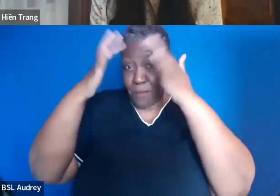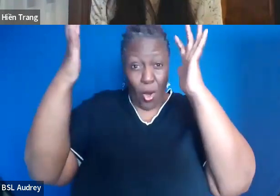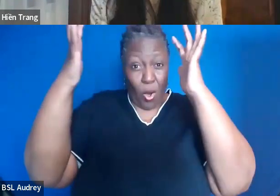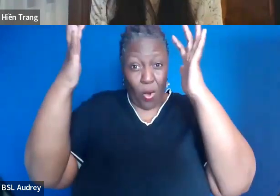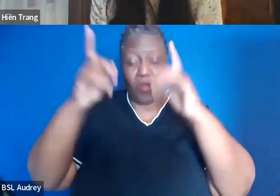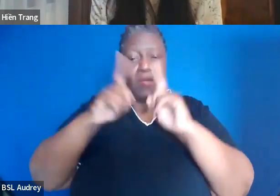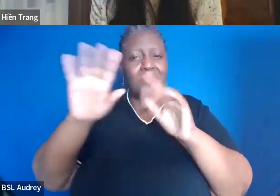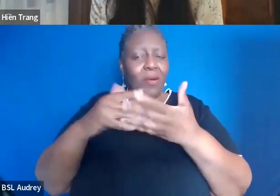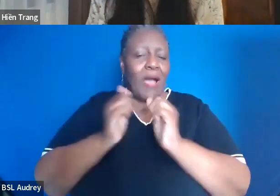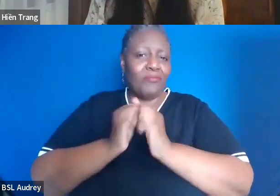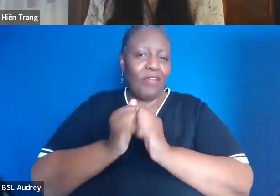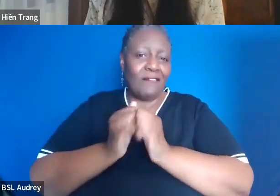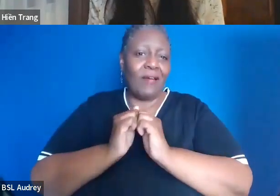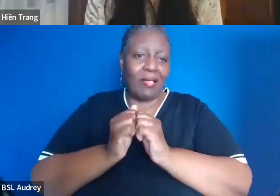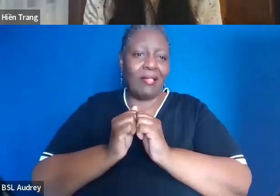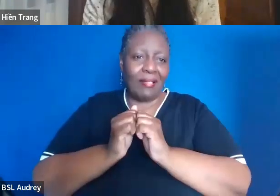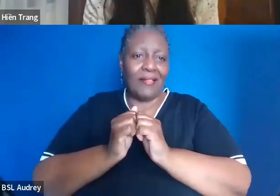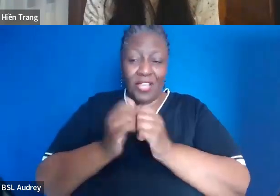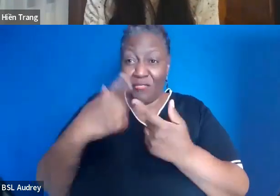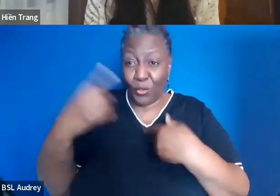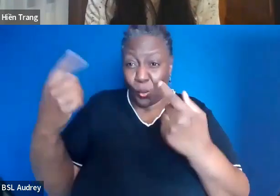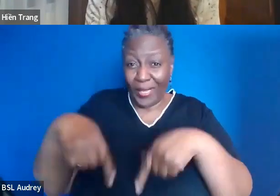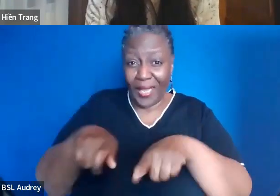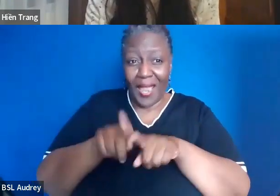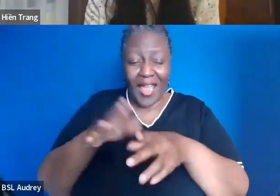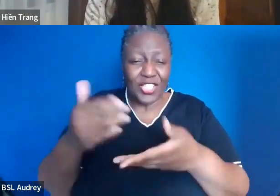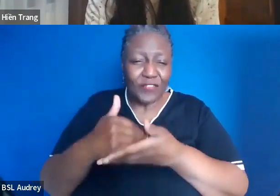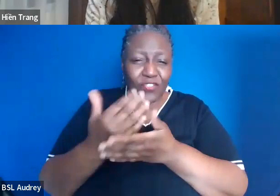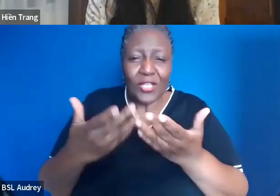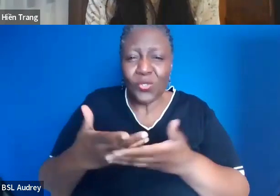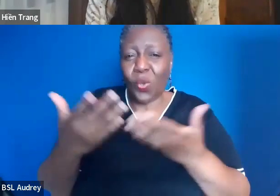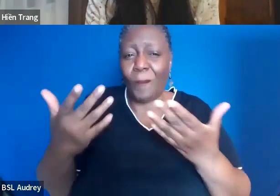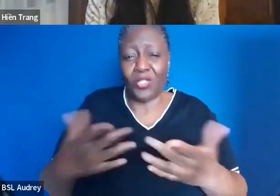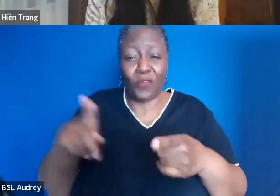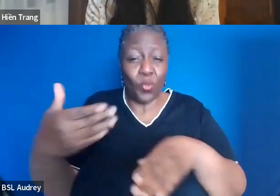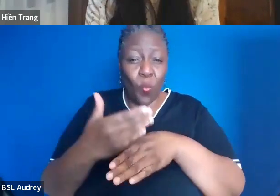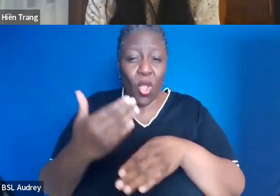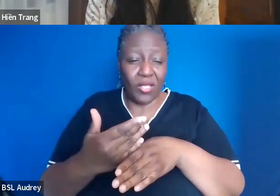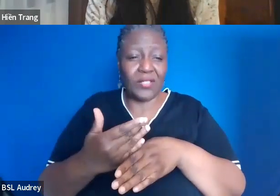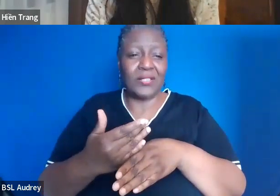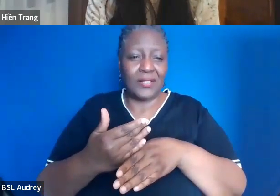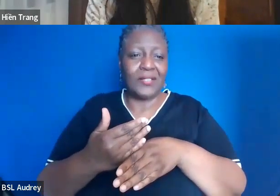so grateful that both of you are here and have shared so much um of your work and and I think the